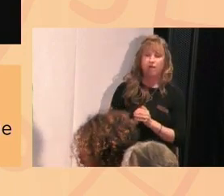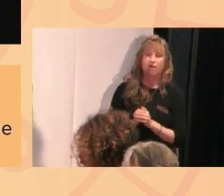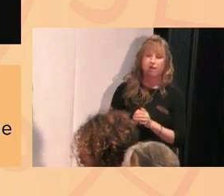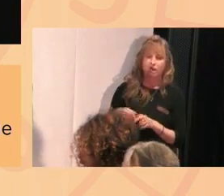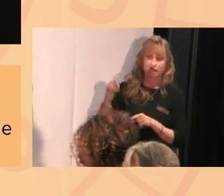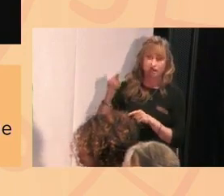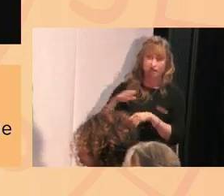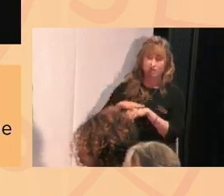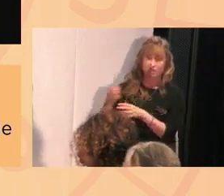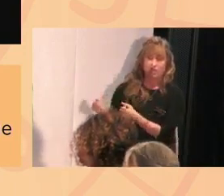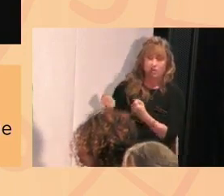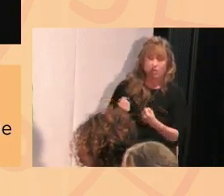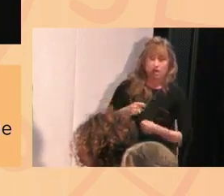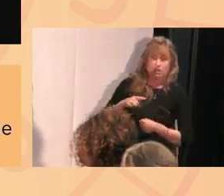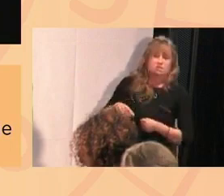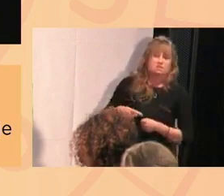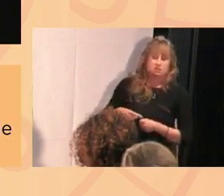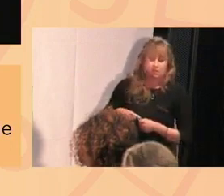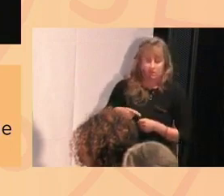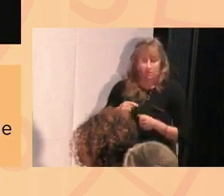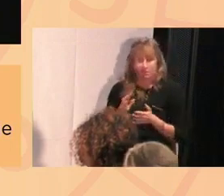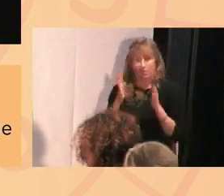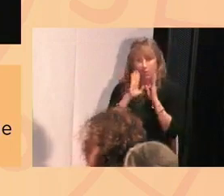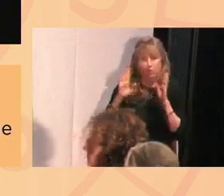That was the culture, not the culture we're talking about - singing,